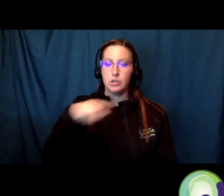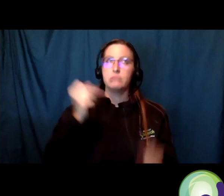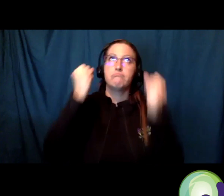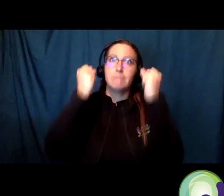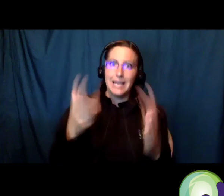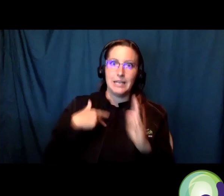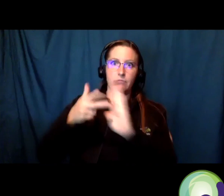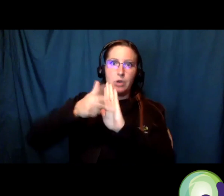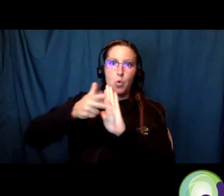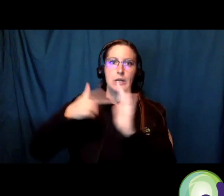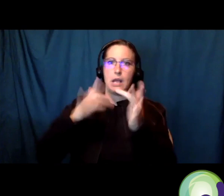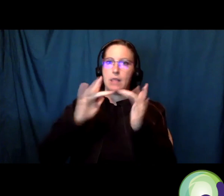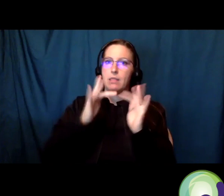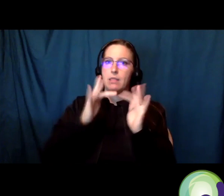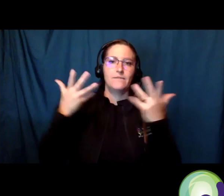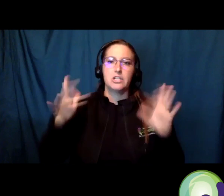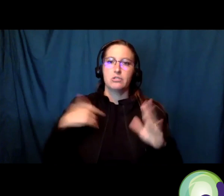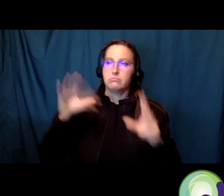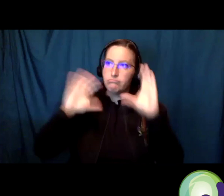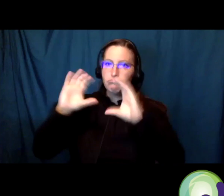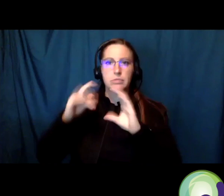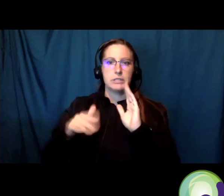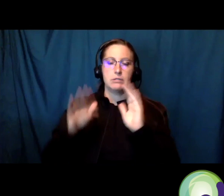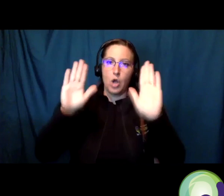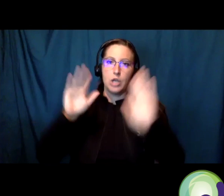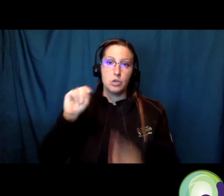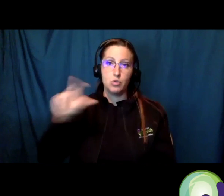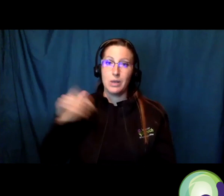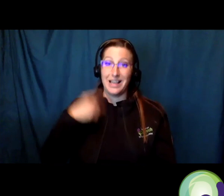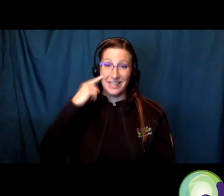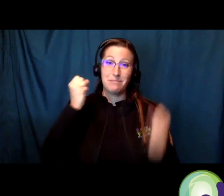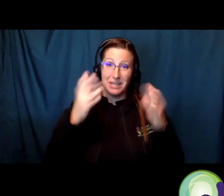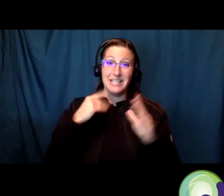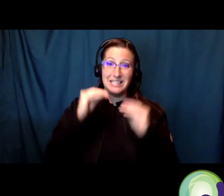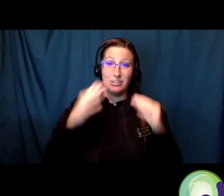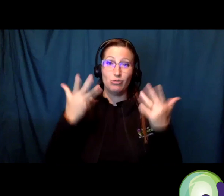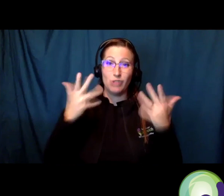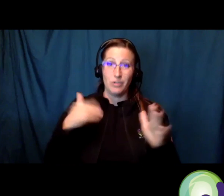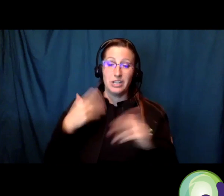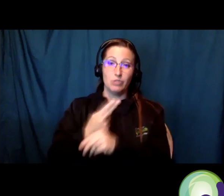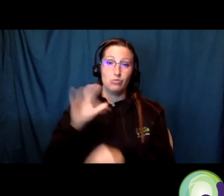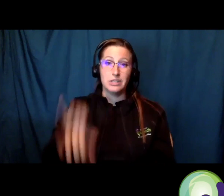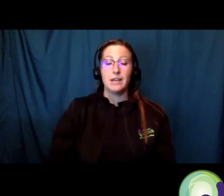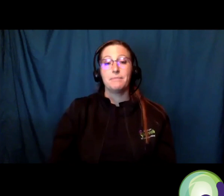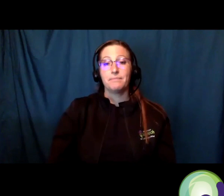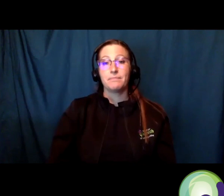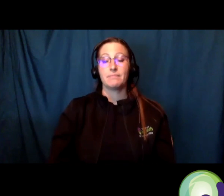it would be a great tool to use. I think a lot of our teachers are probably already doing that at least some of the ones I work with